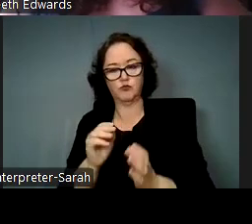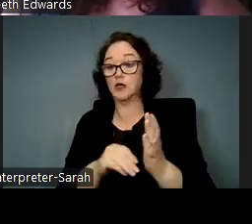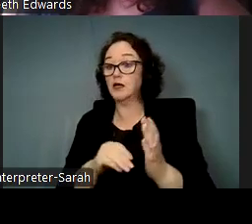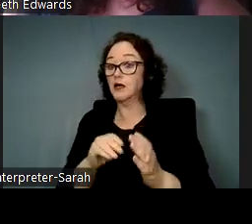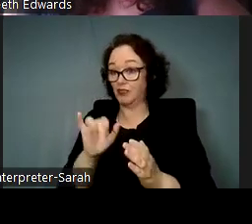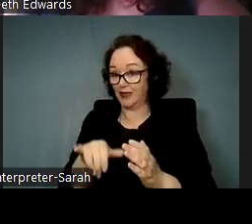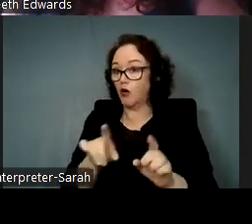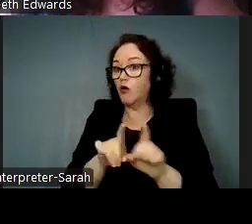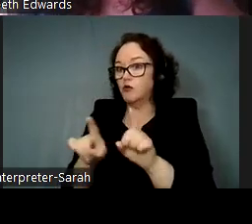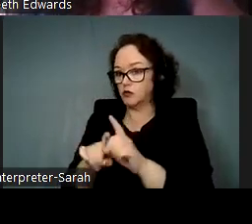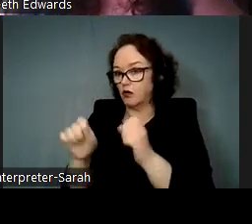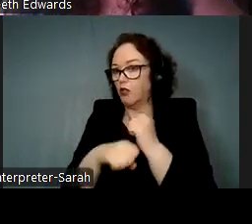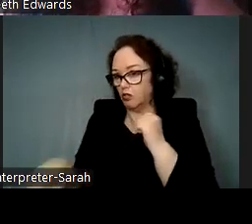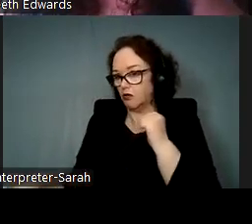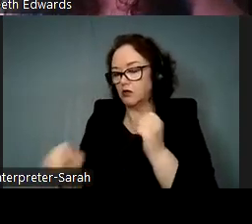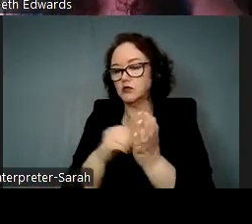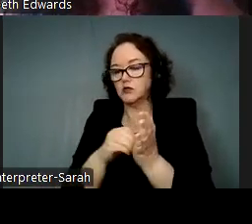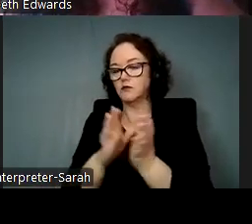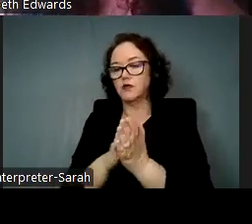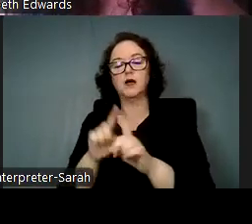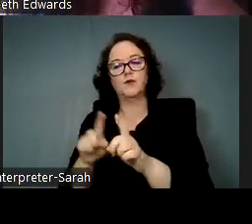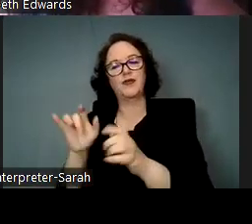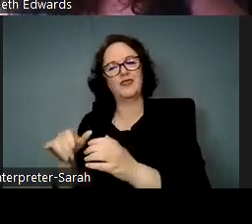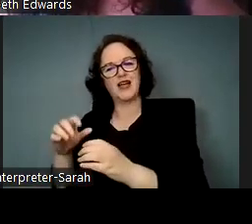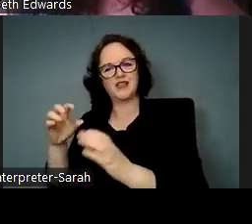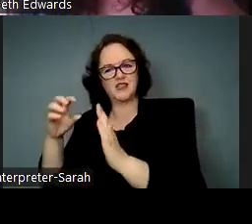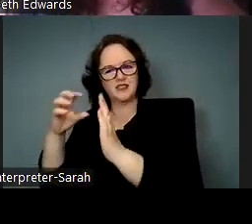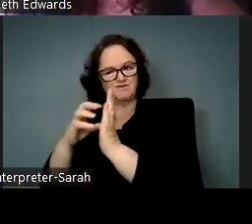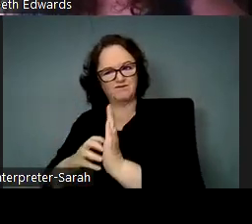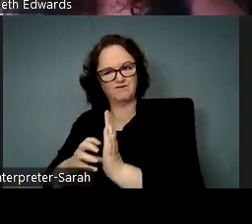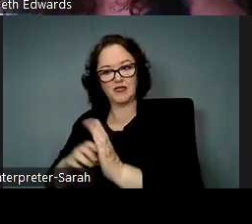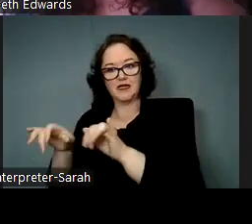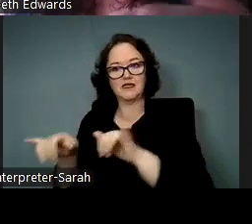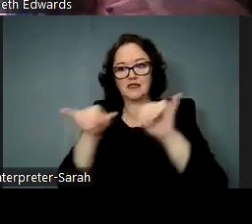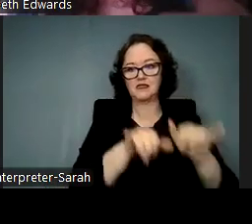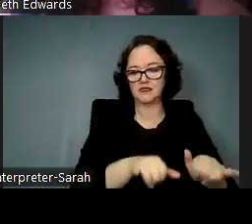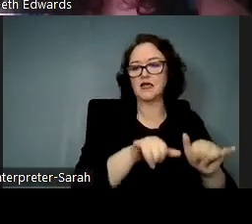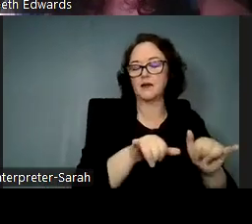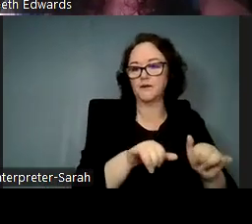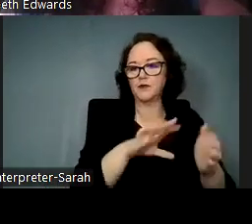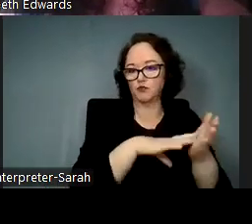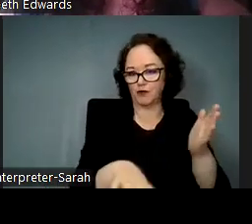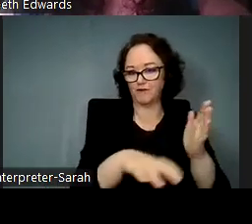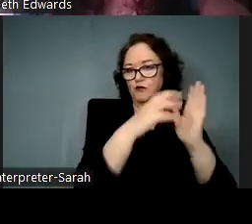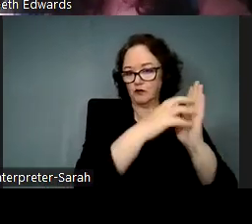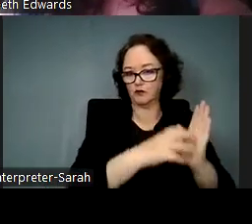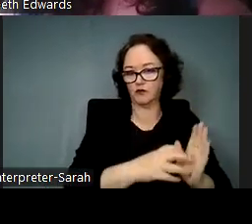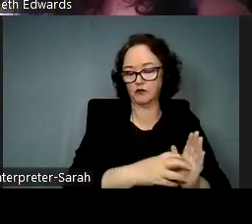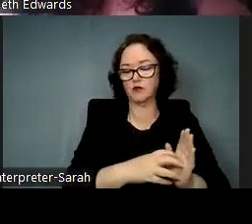structured just like the waiver application is. So if you have a question of like, what does this mean in my waiver, you can go to